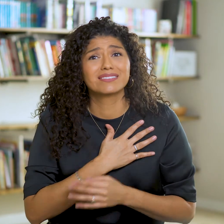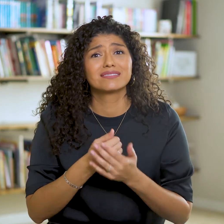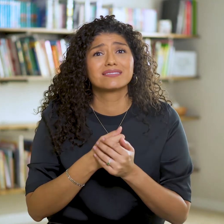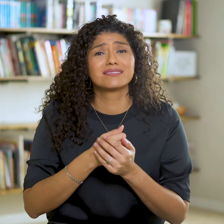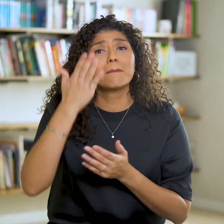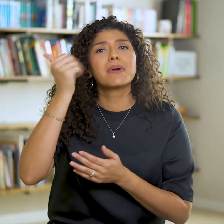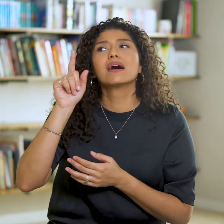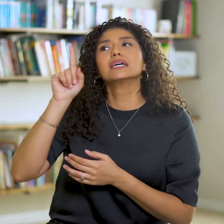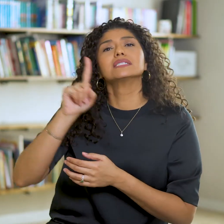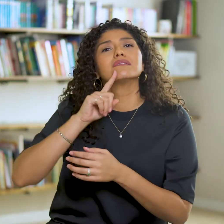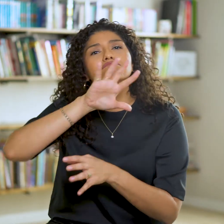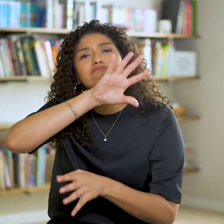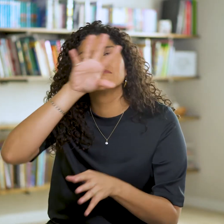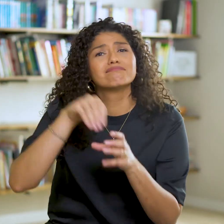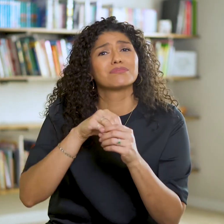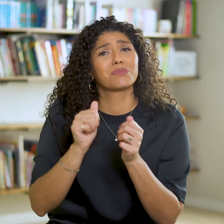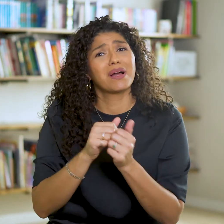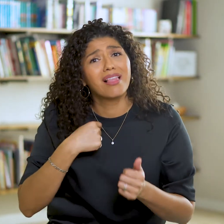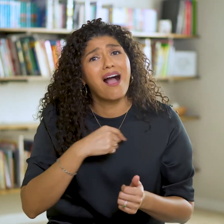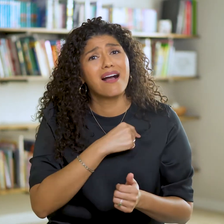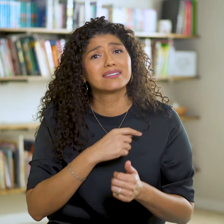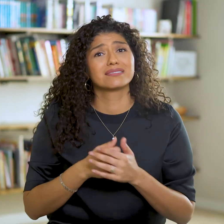that He engages with us at all.